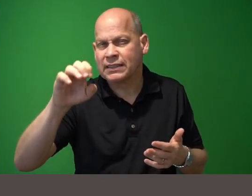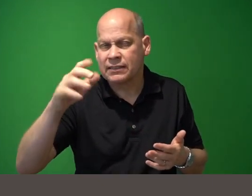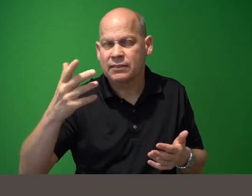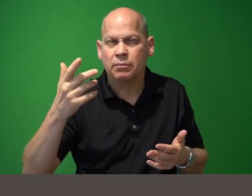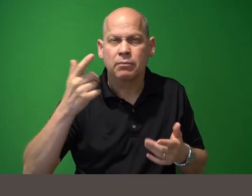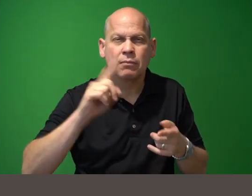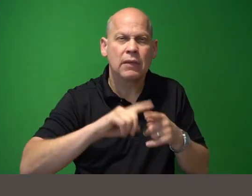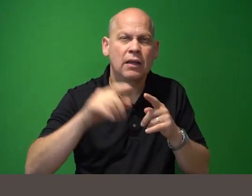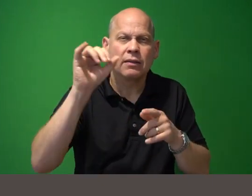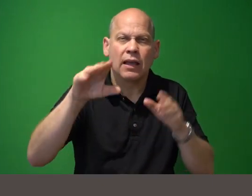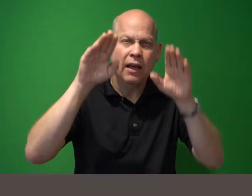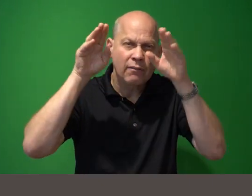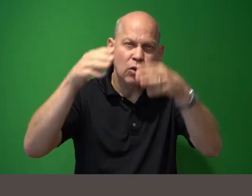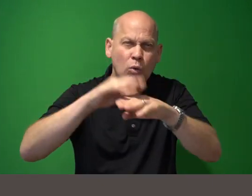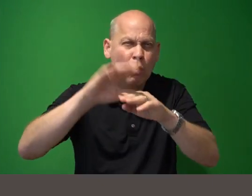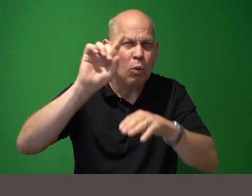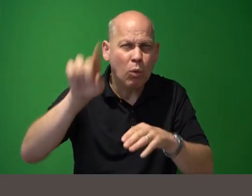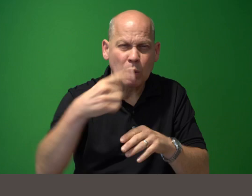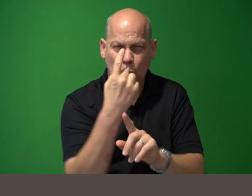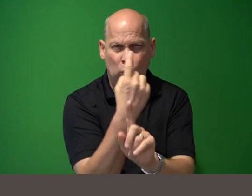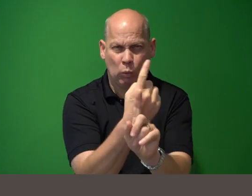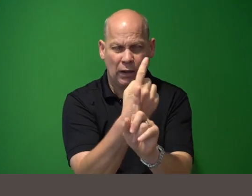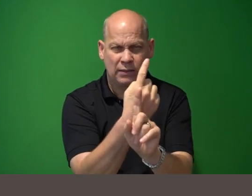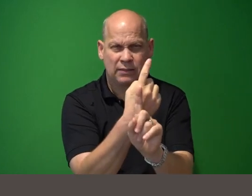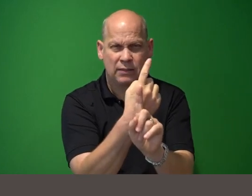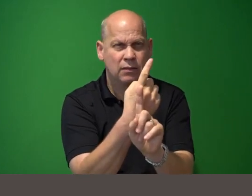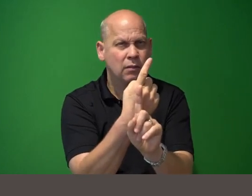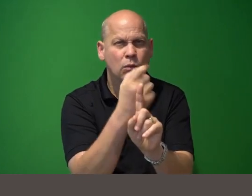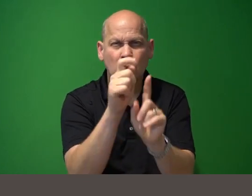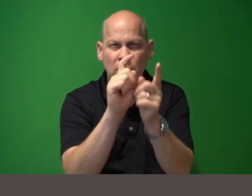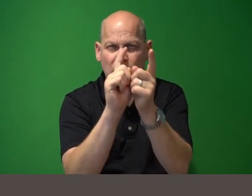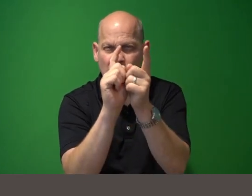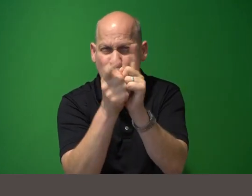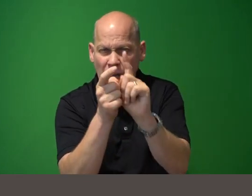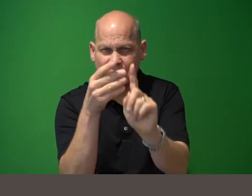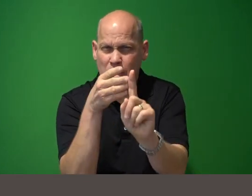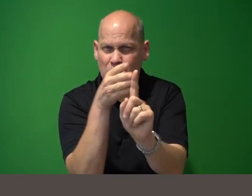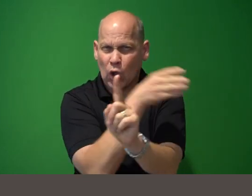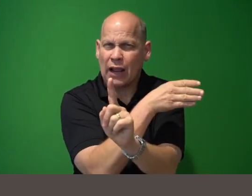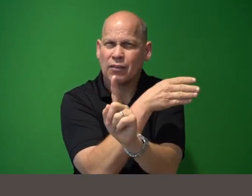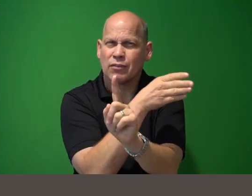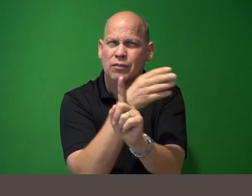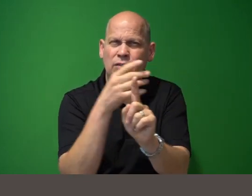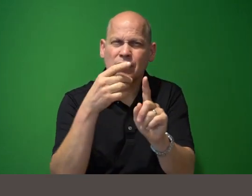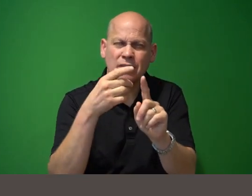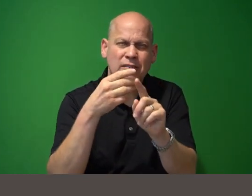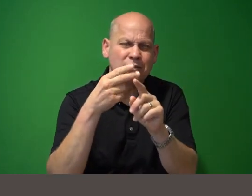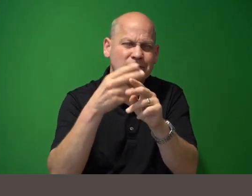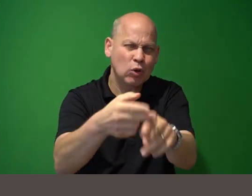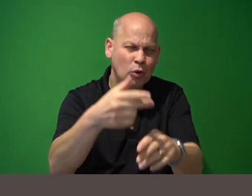but that focused only on one station, but we cannot change that prior with the so-called Gaussian process,